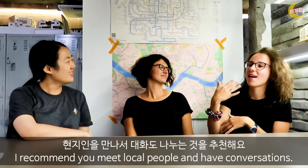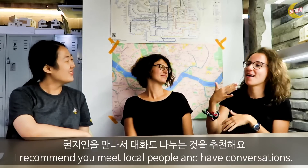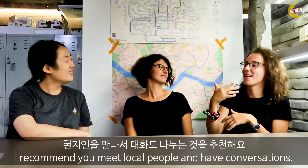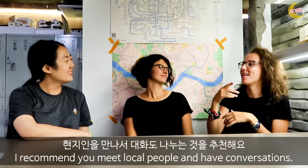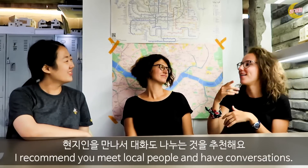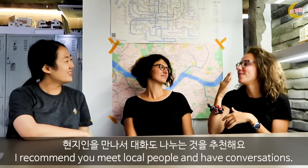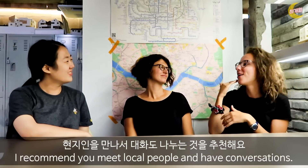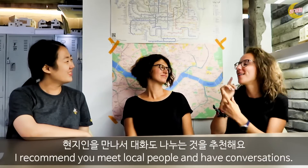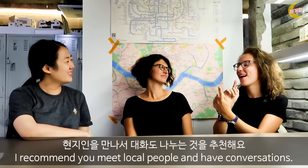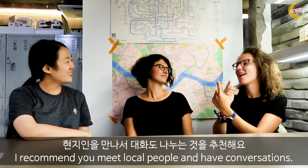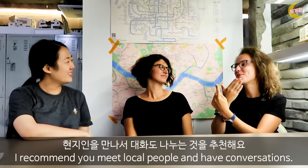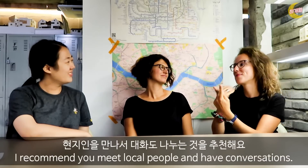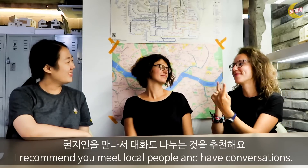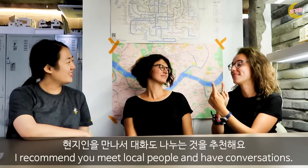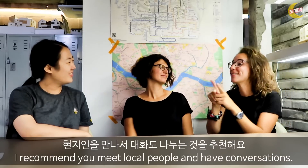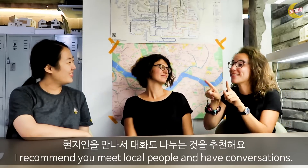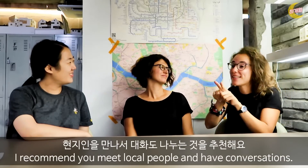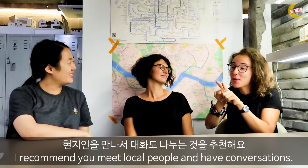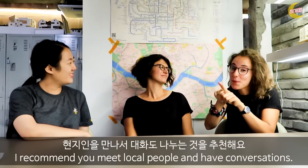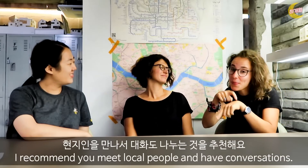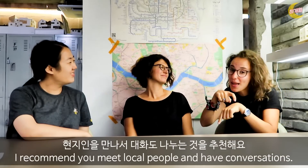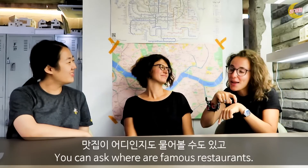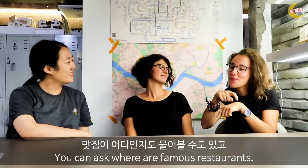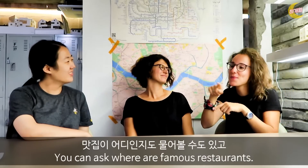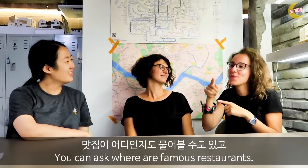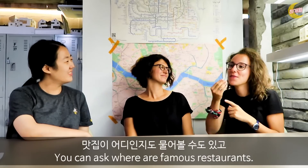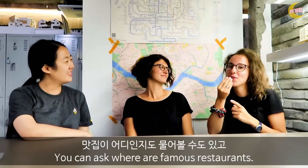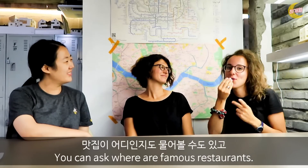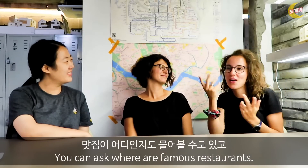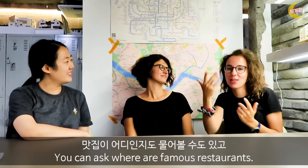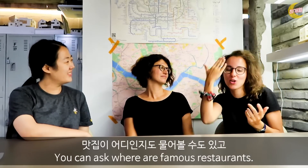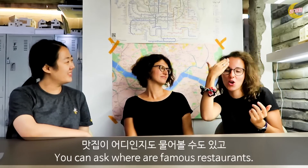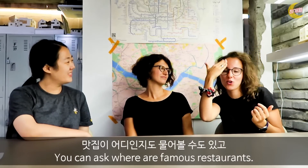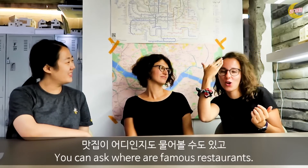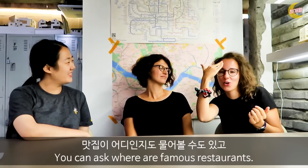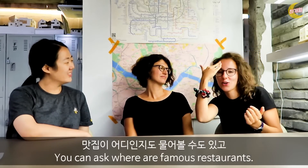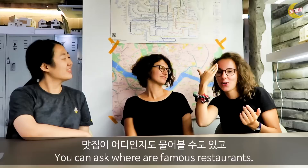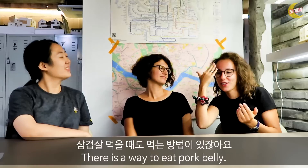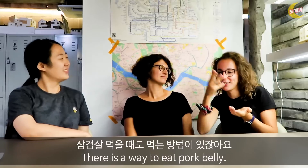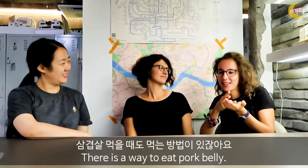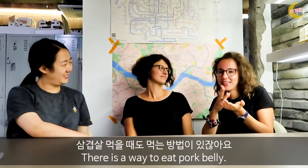I recommend you meet local people and have conversations. You can ask where are famous restaurants.